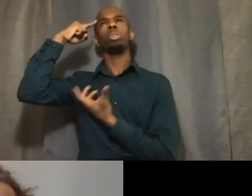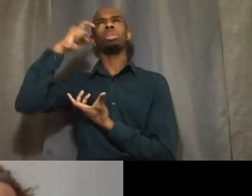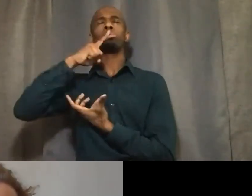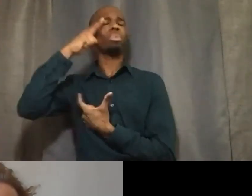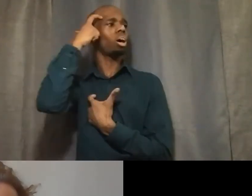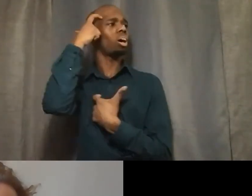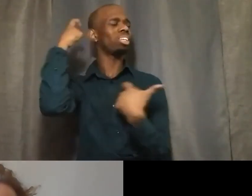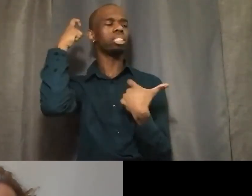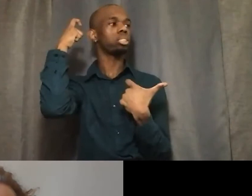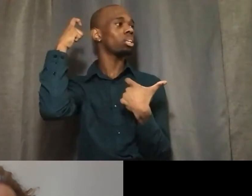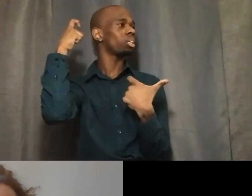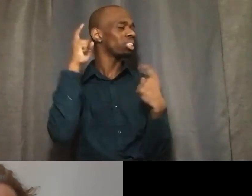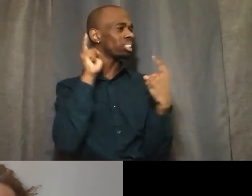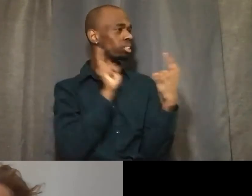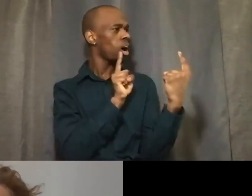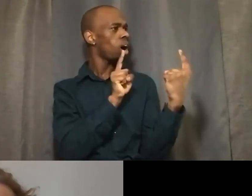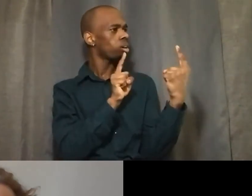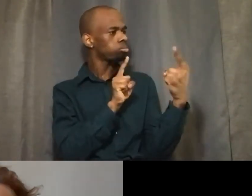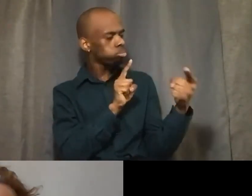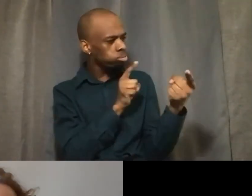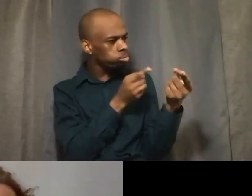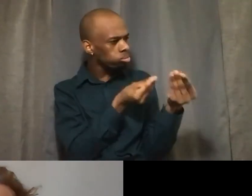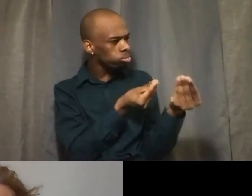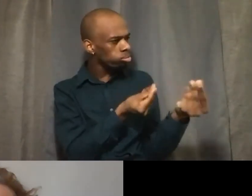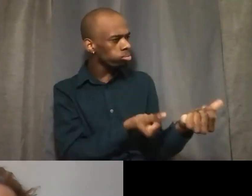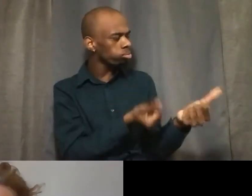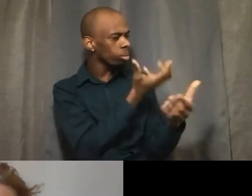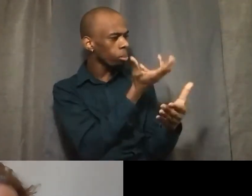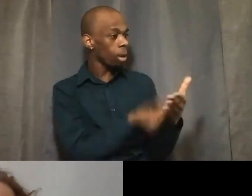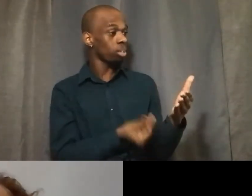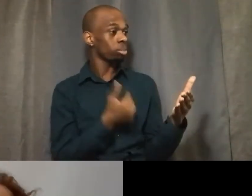and hug her as she passed was, I'm still,